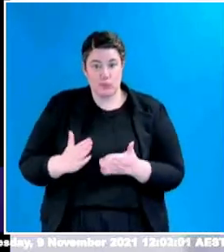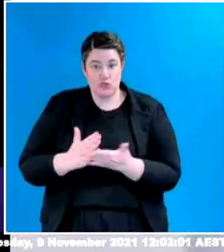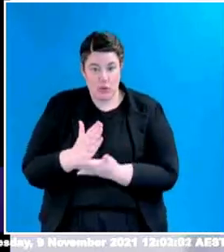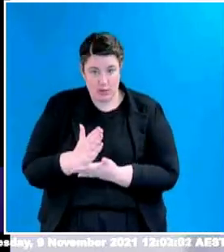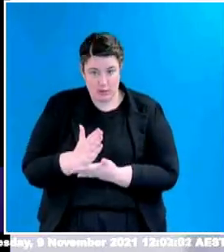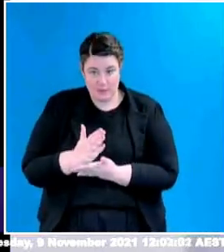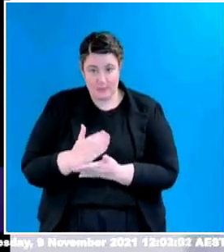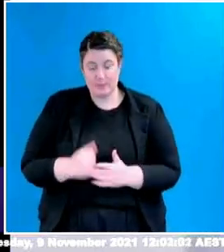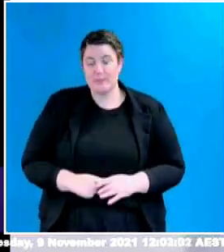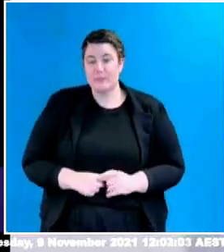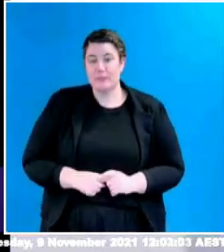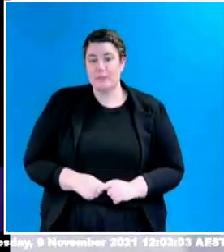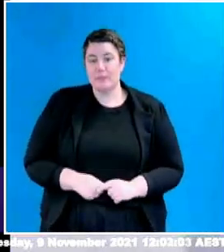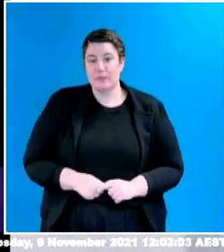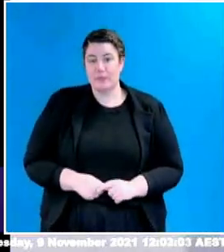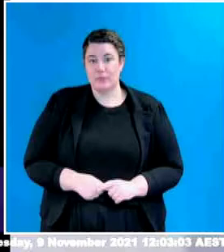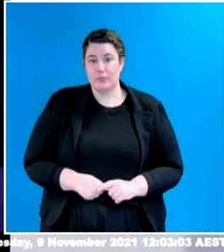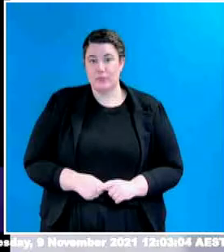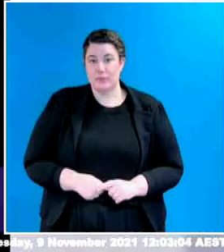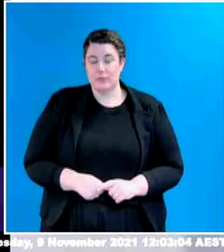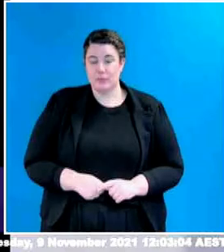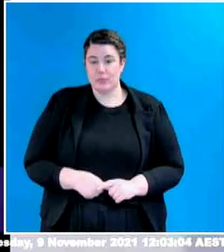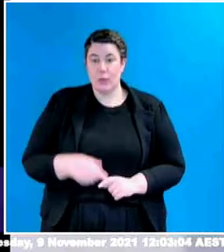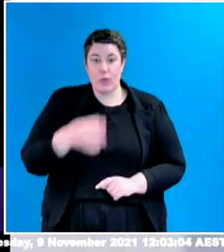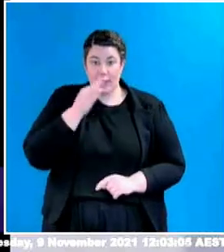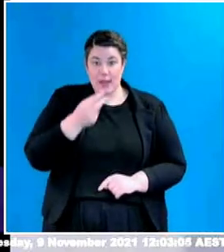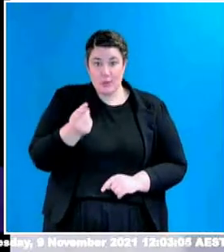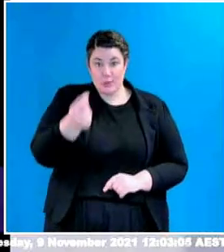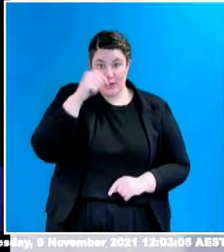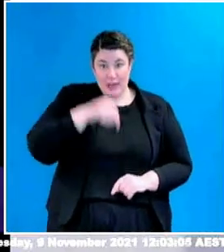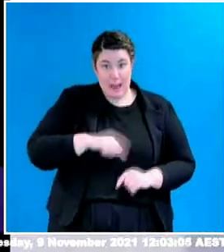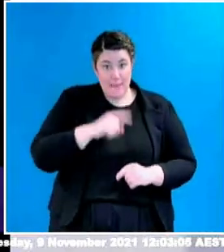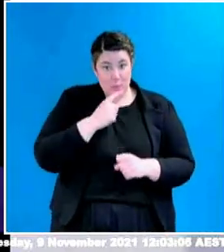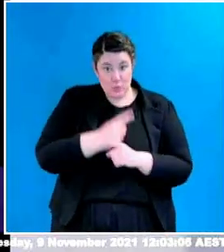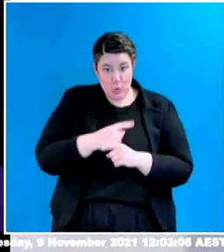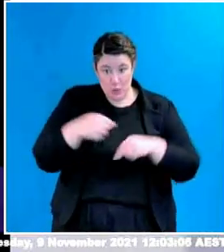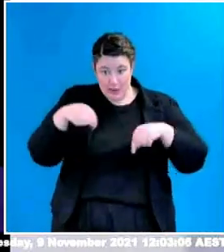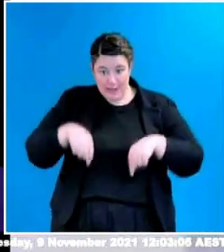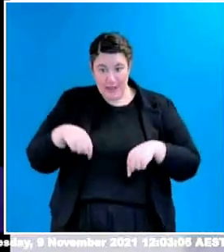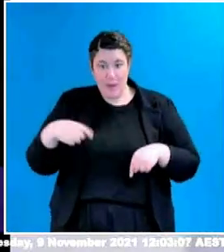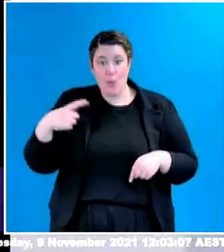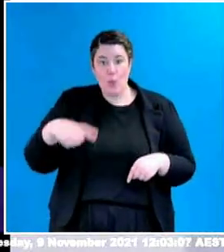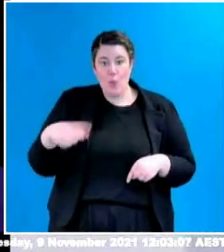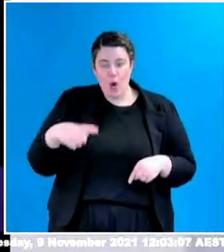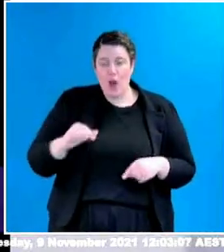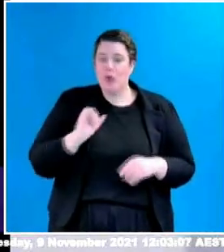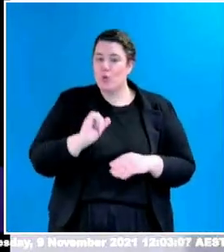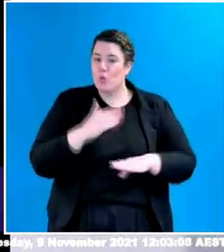We have asked you to talk to us today in the capacity of your role as